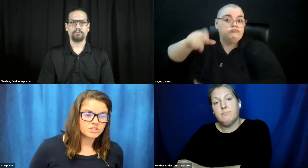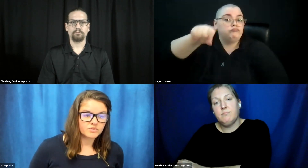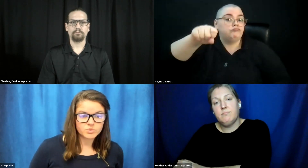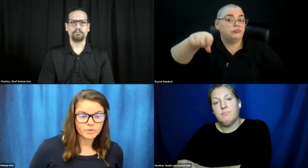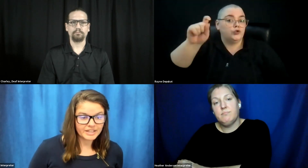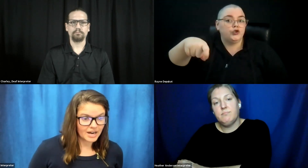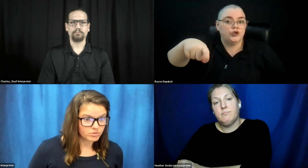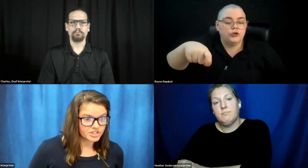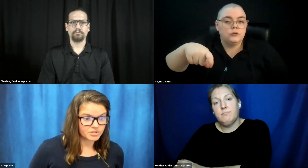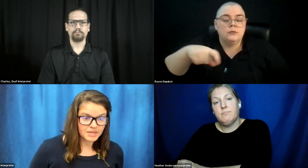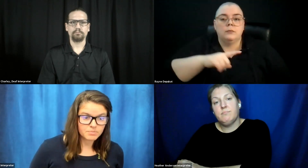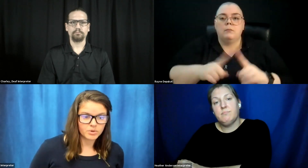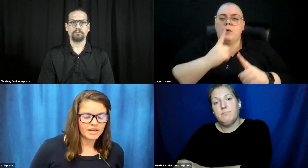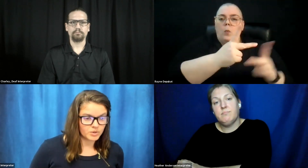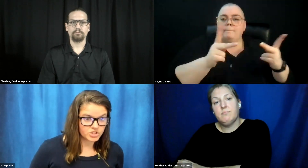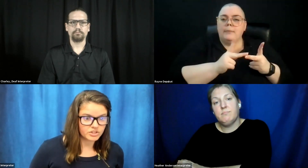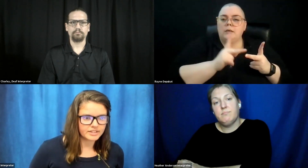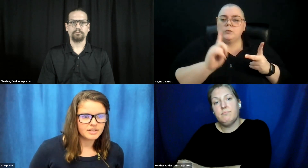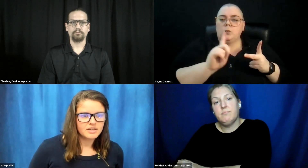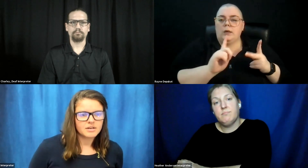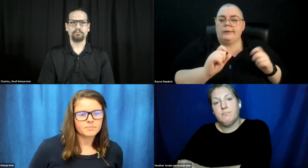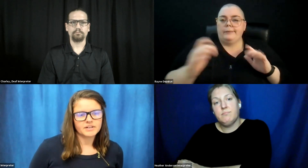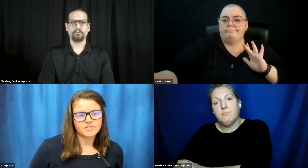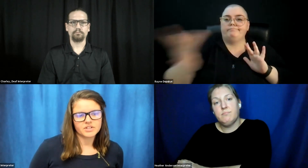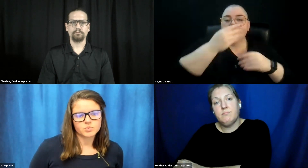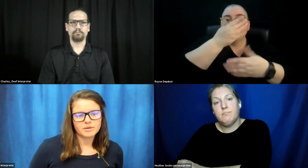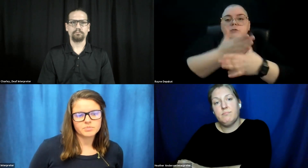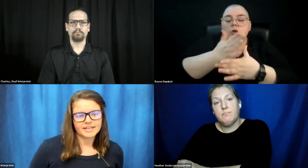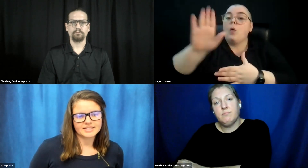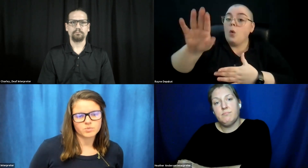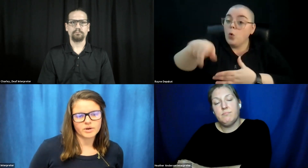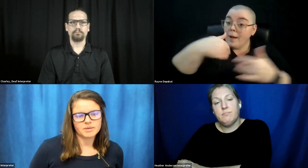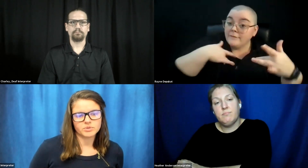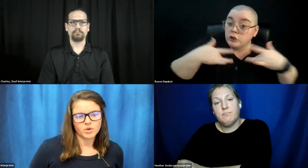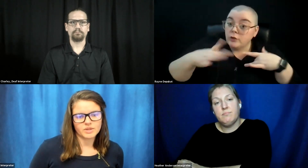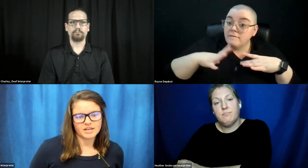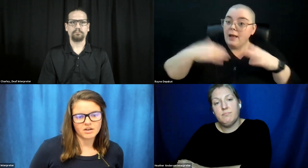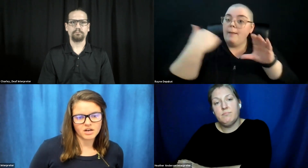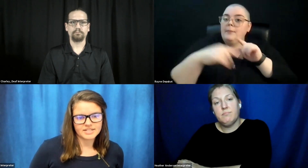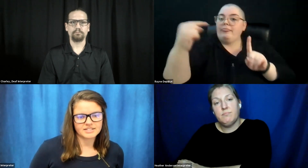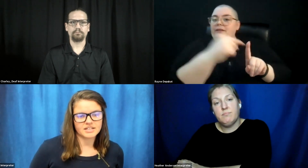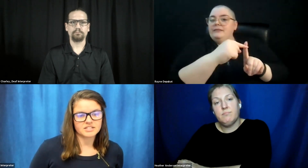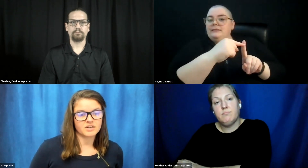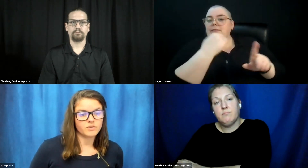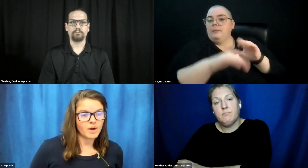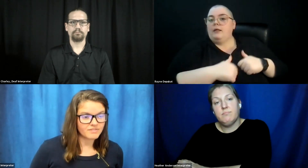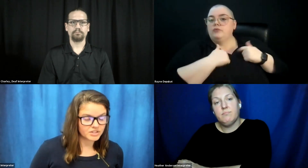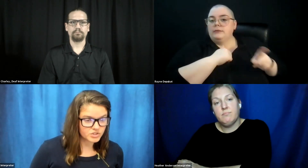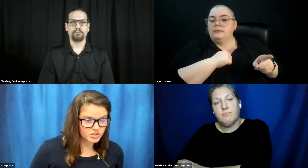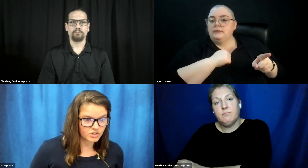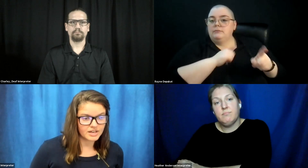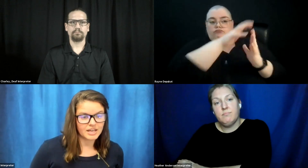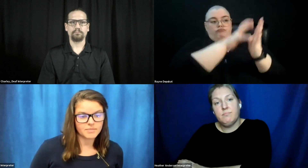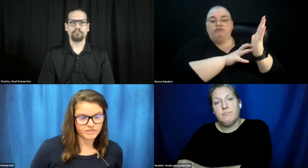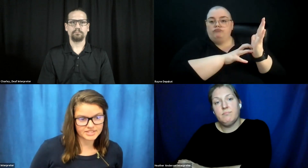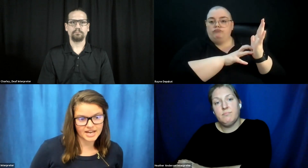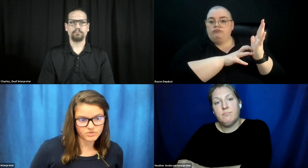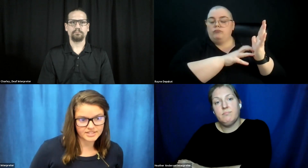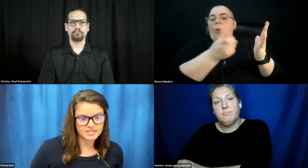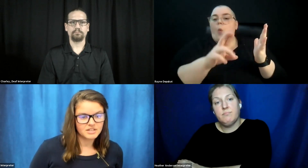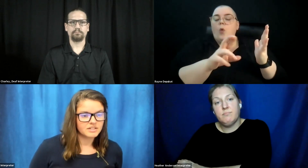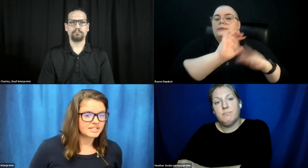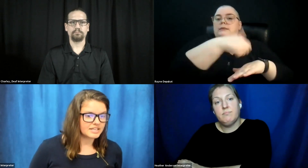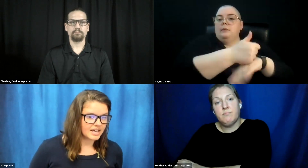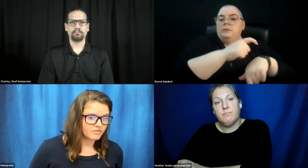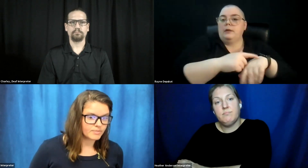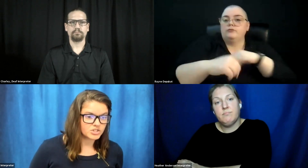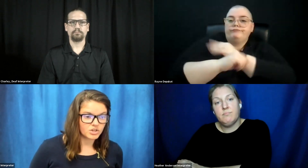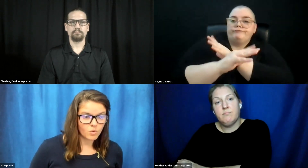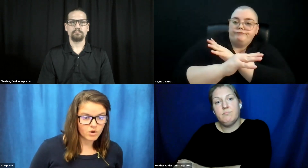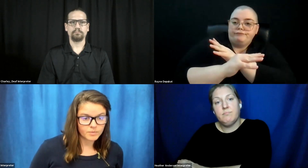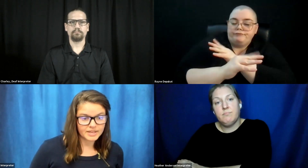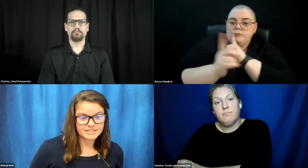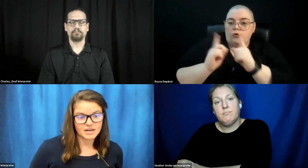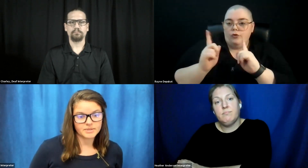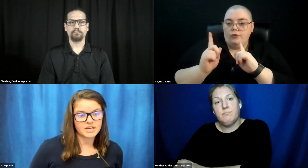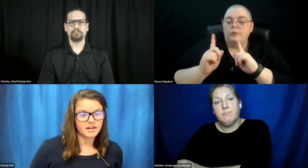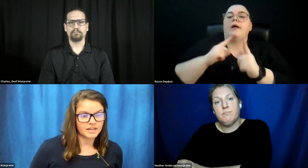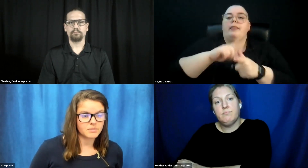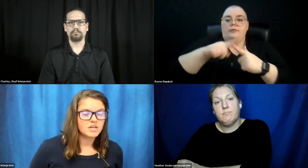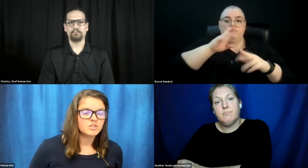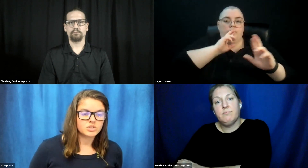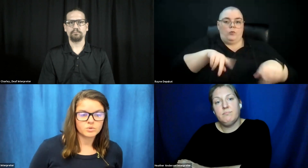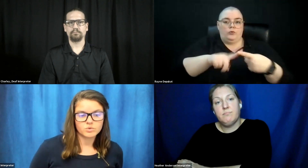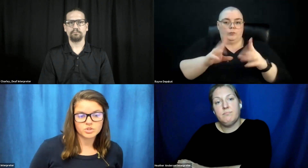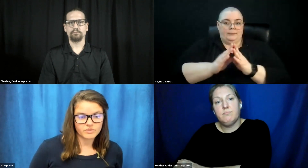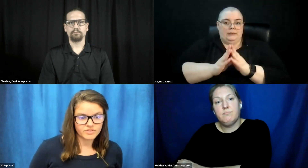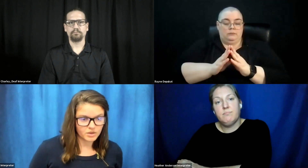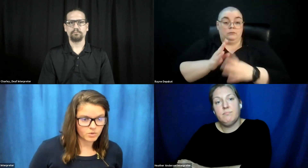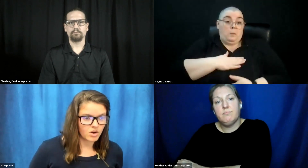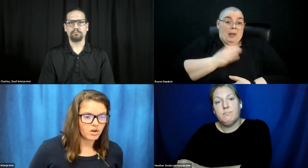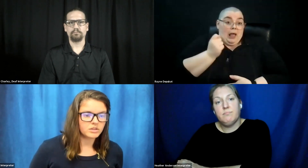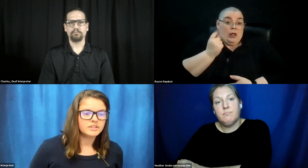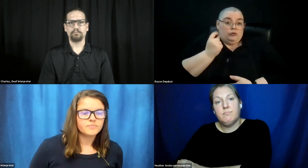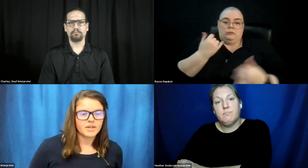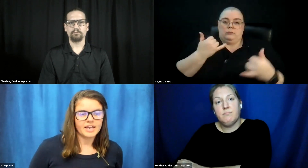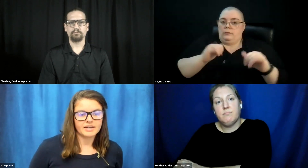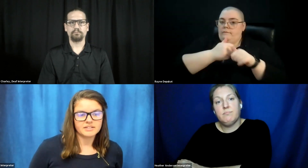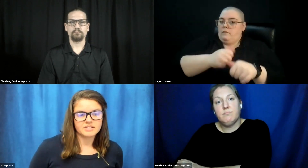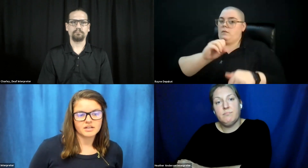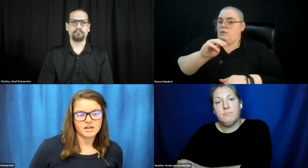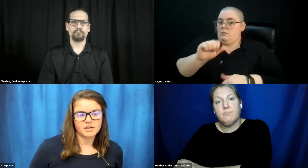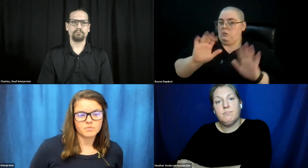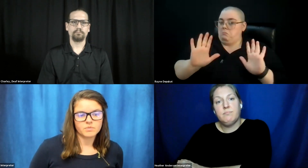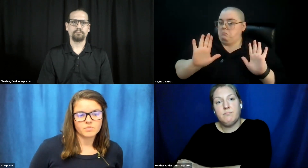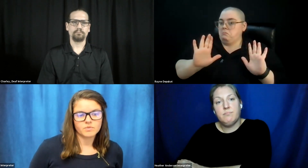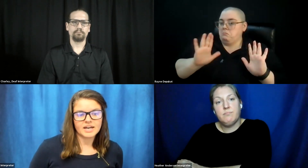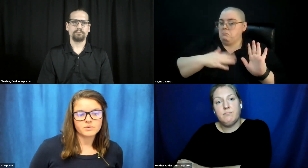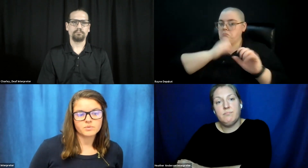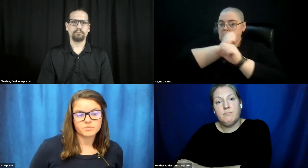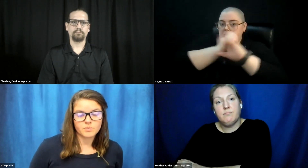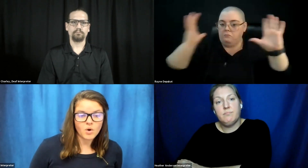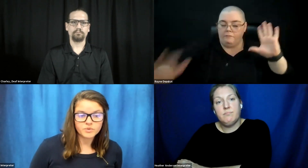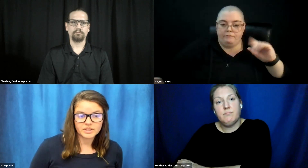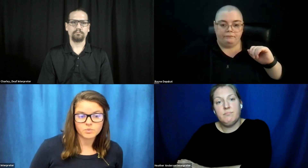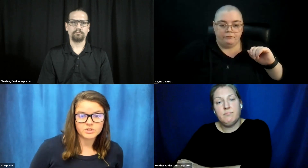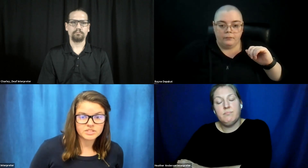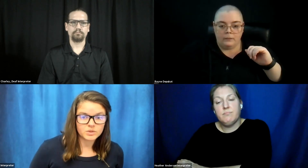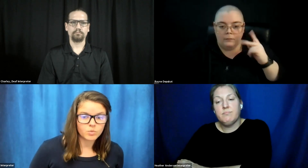Because of course we can outreach to people and we should, but if there's one place where people know they can contact us like if you have a concern email this address, send that information, or we can set up a time to do a video call, and that hopefully